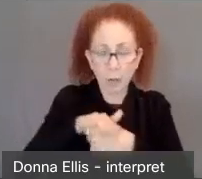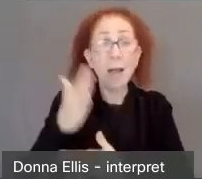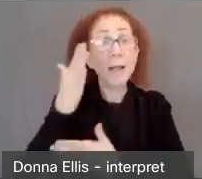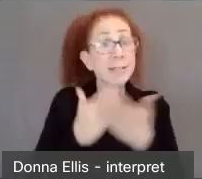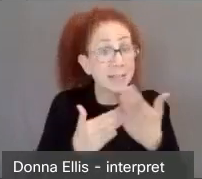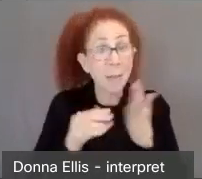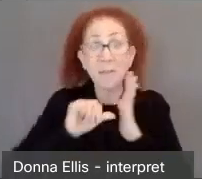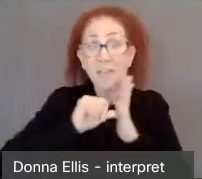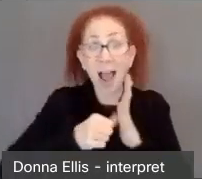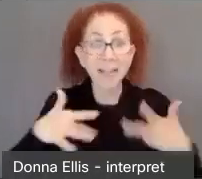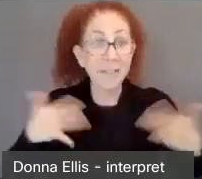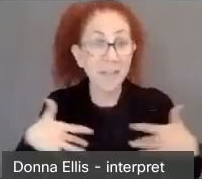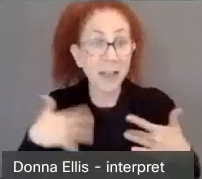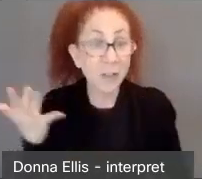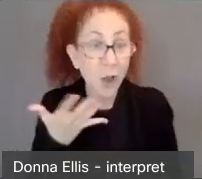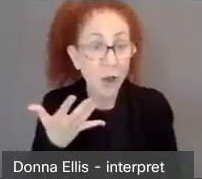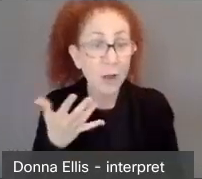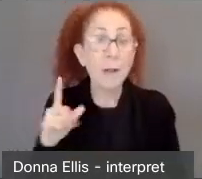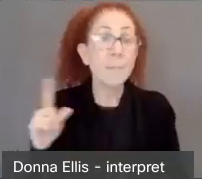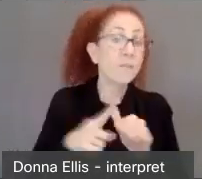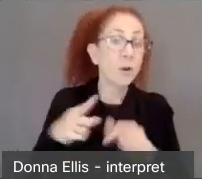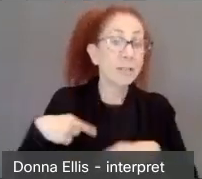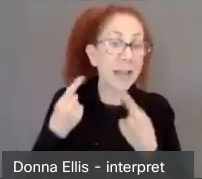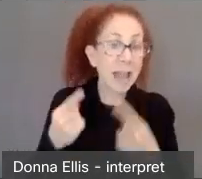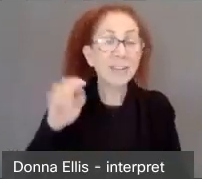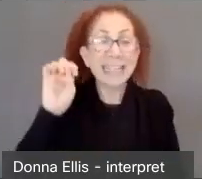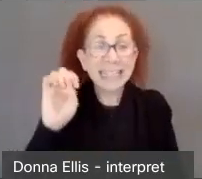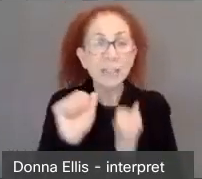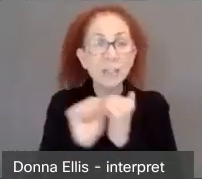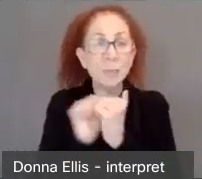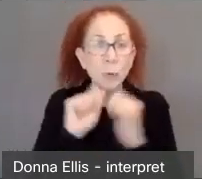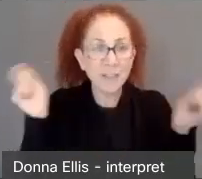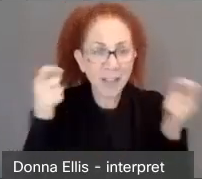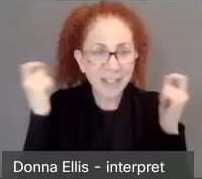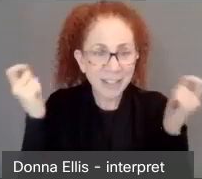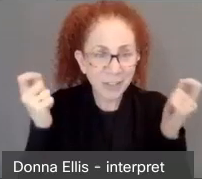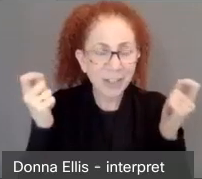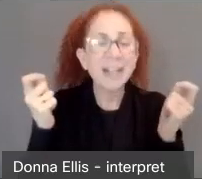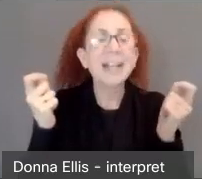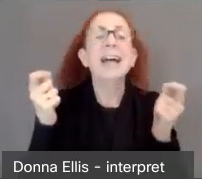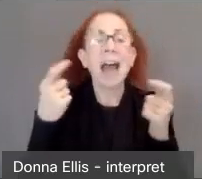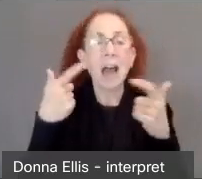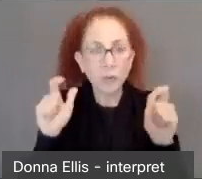events are: the first-ever eSports Festival at the Greater Philadelphia Expo Center in Oaks;